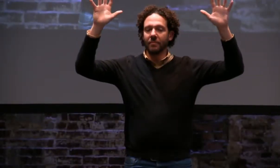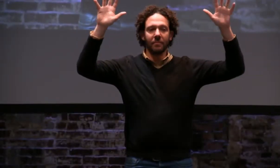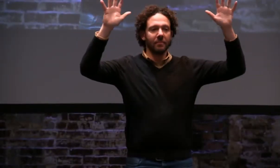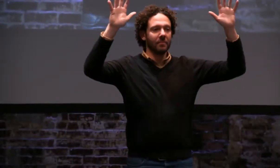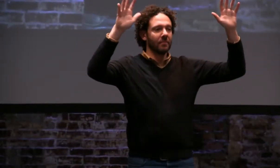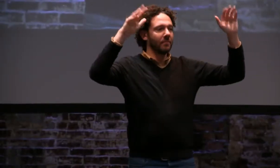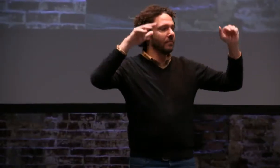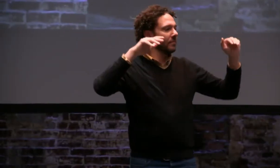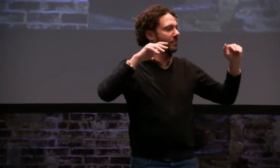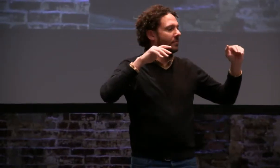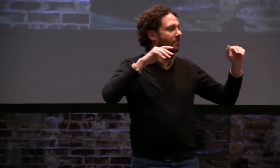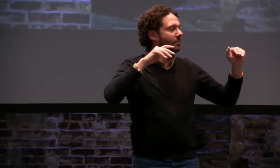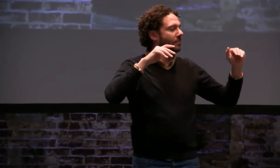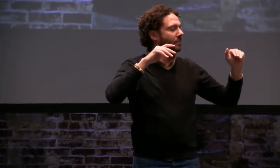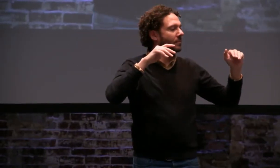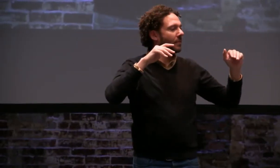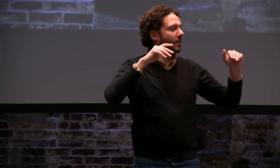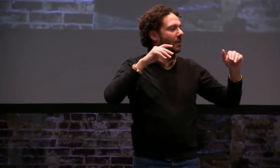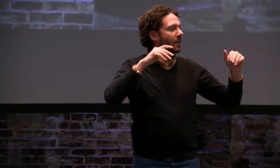Alright, can I have everybody's attention please?